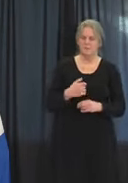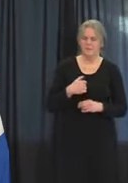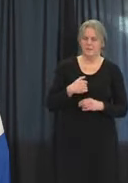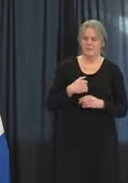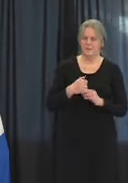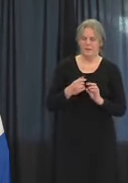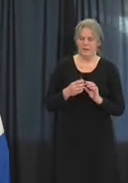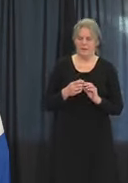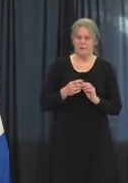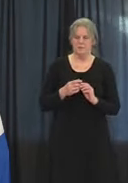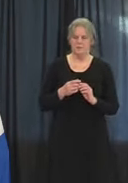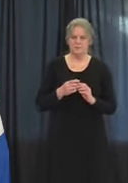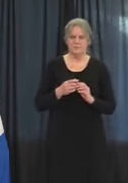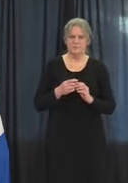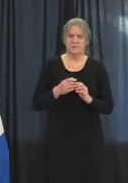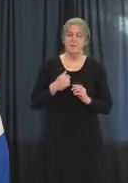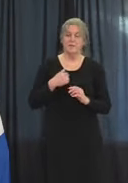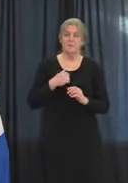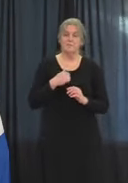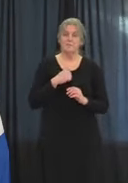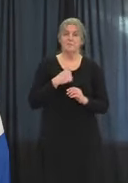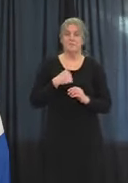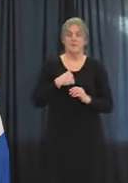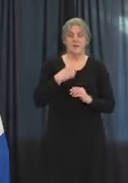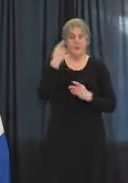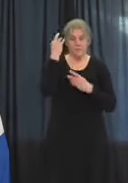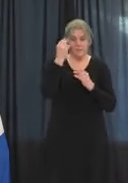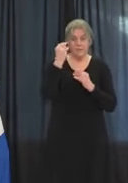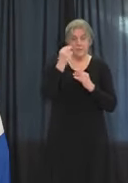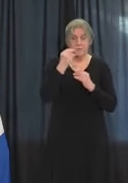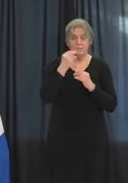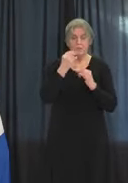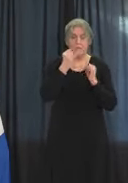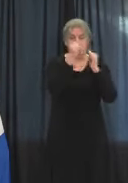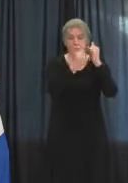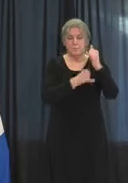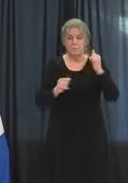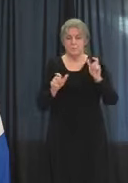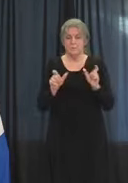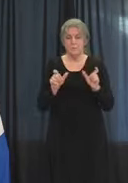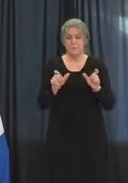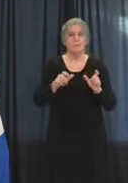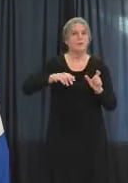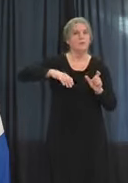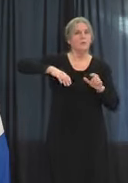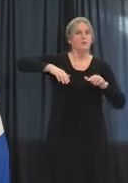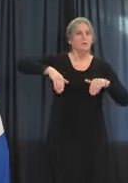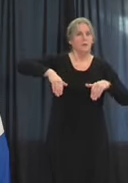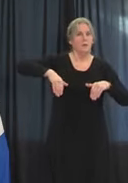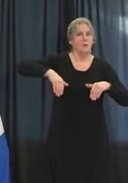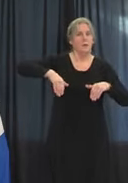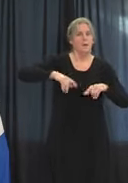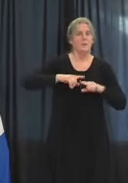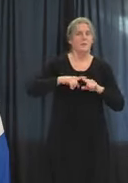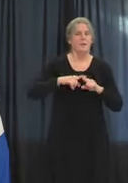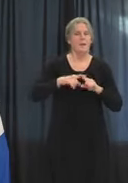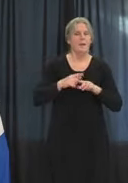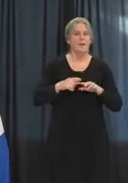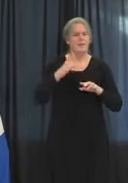I was just saying that I am not contemplating border measures at the moment, and again, this is a time I to